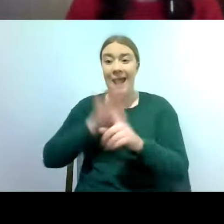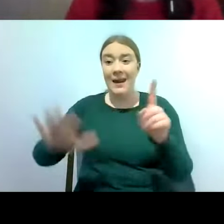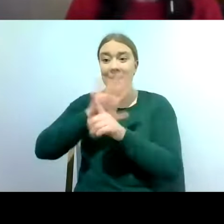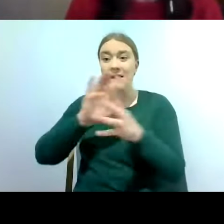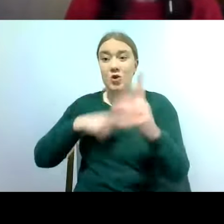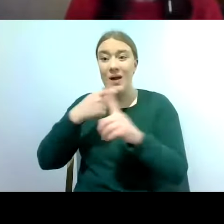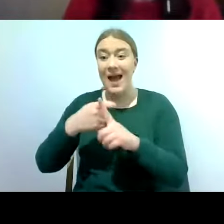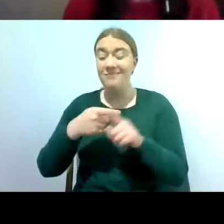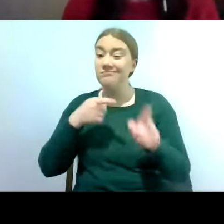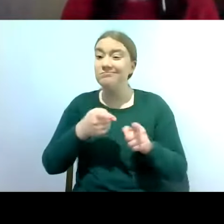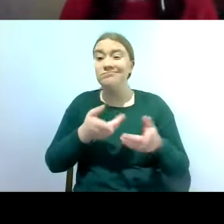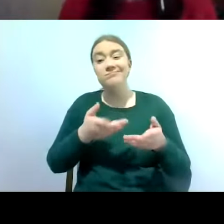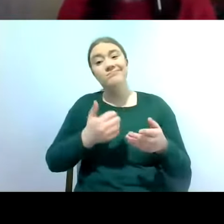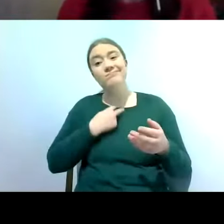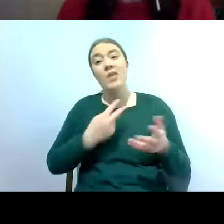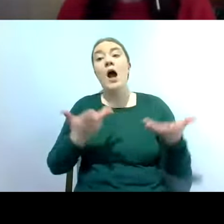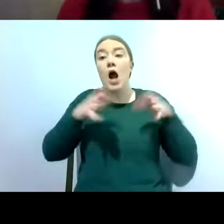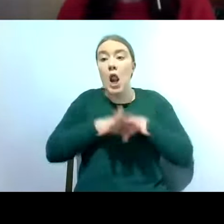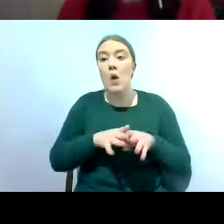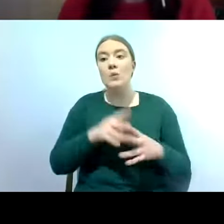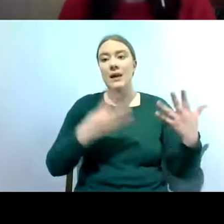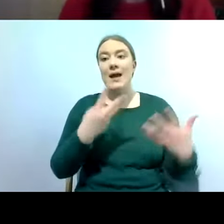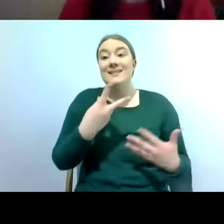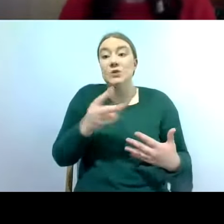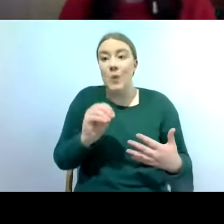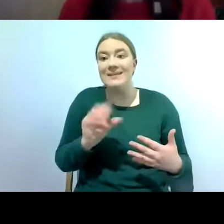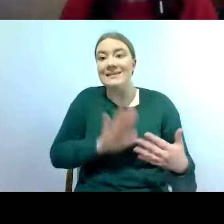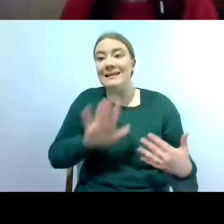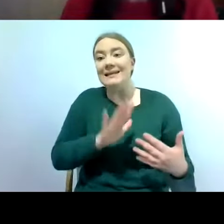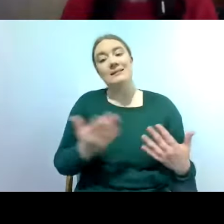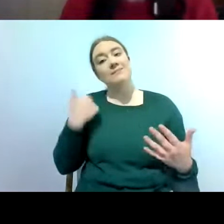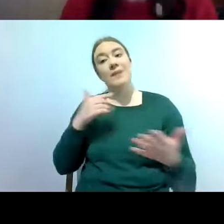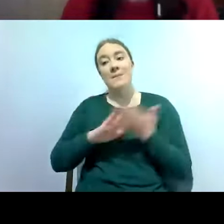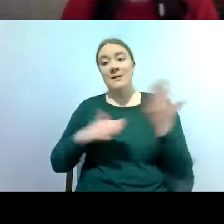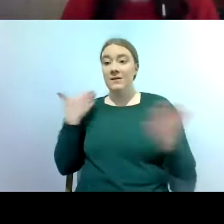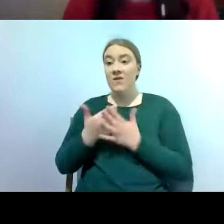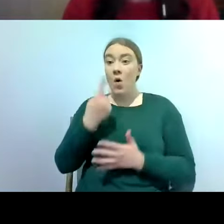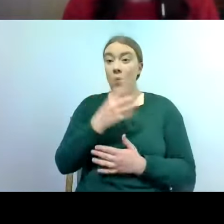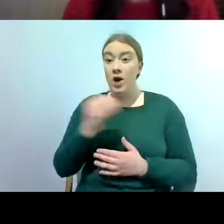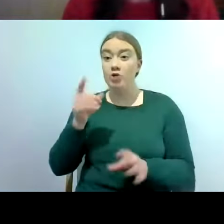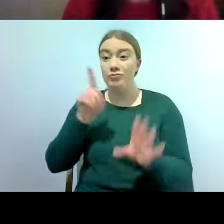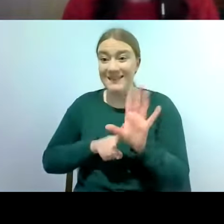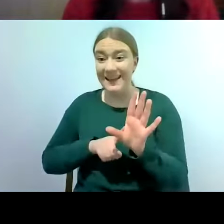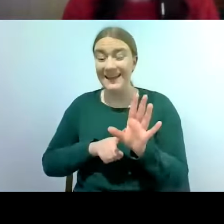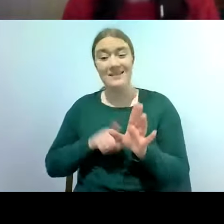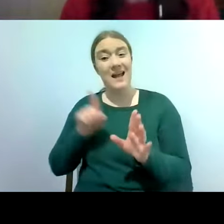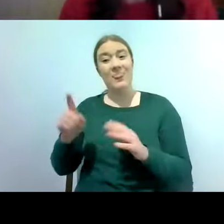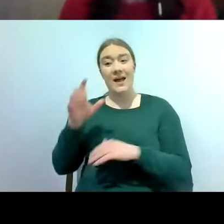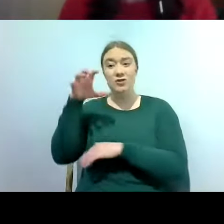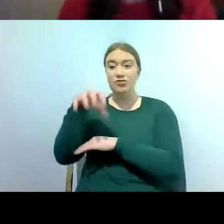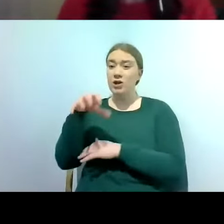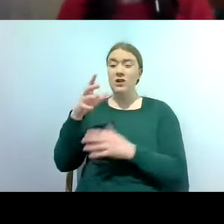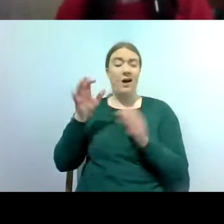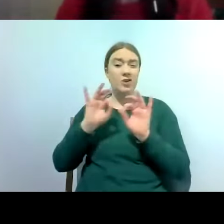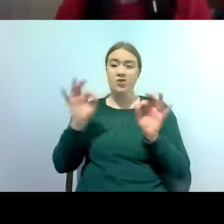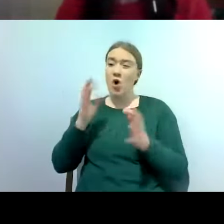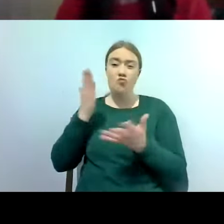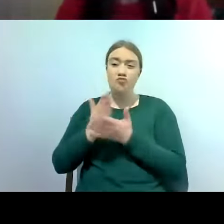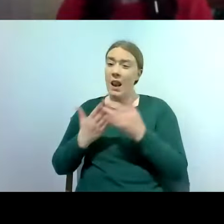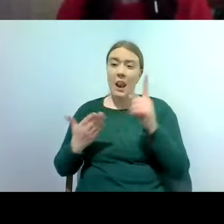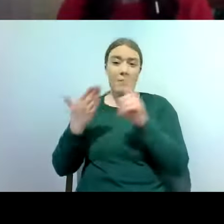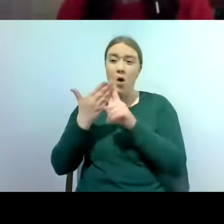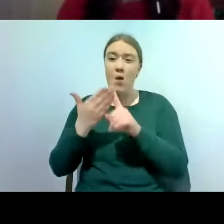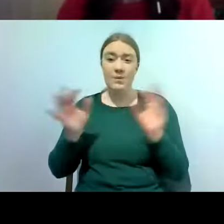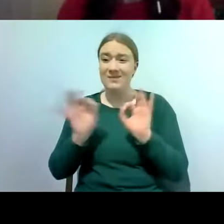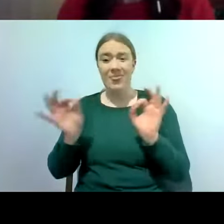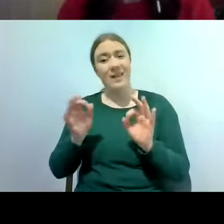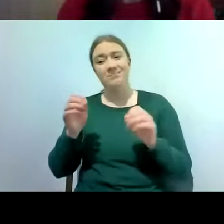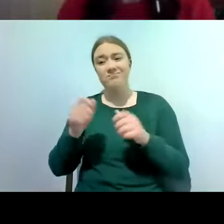1920s so for the last 100 years the structure has been without any real function and diglis